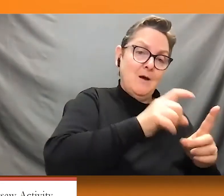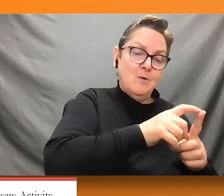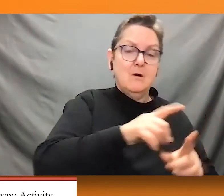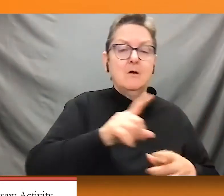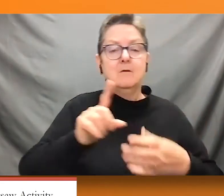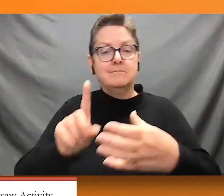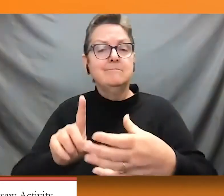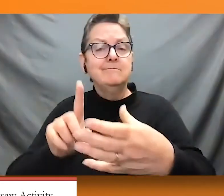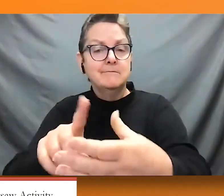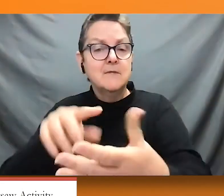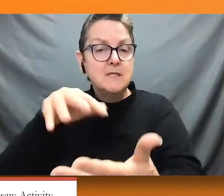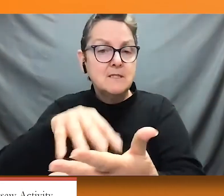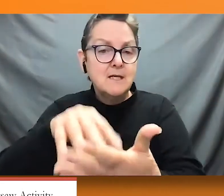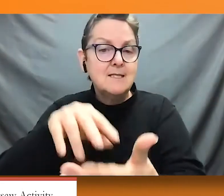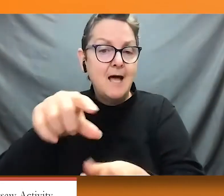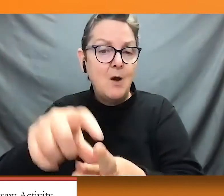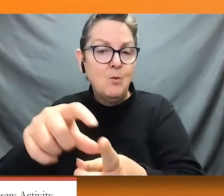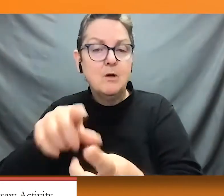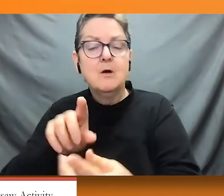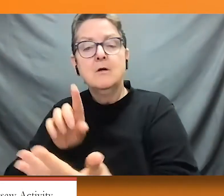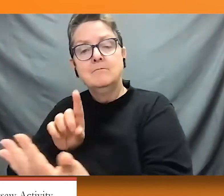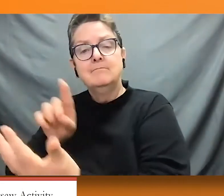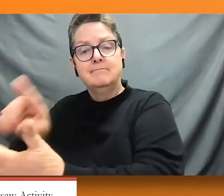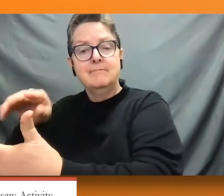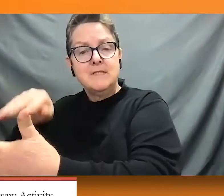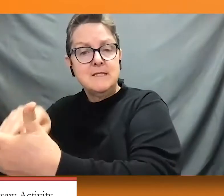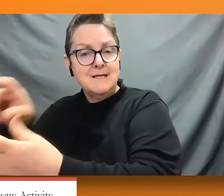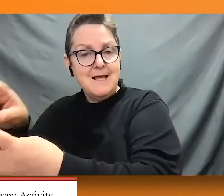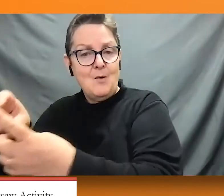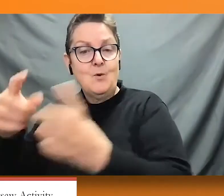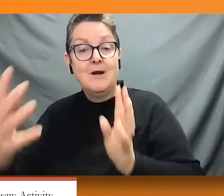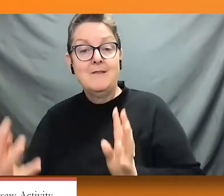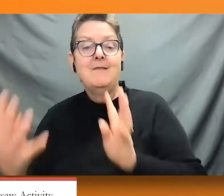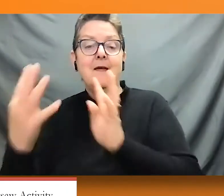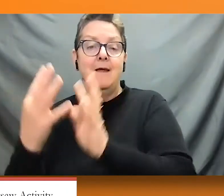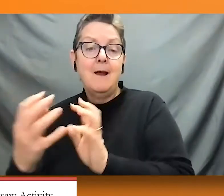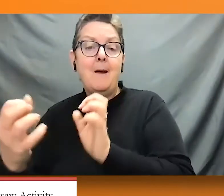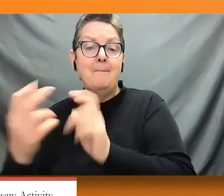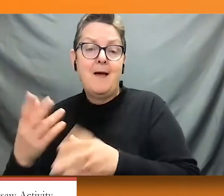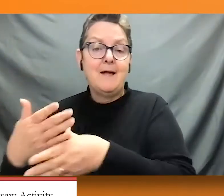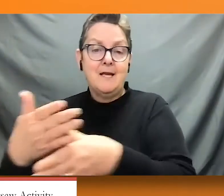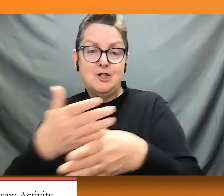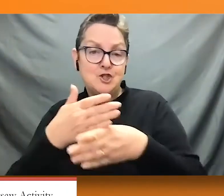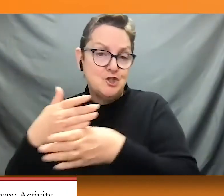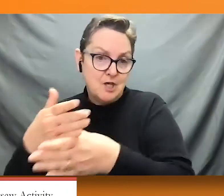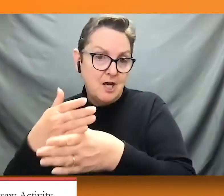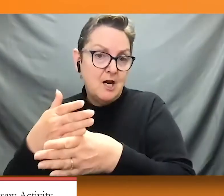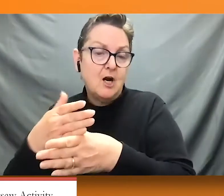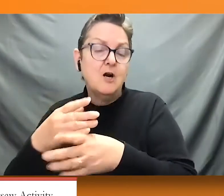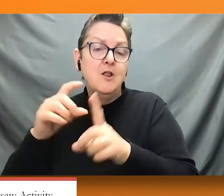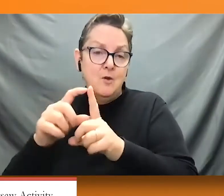a little bit more ownership over the vocabulary. And then you want them to do something with the words that they're learning in their home group.